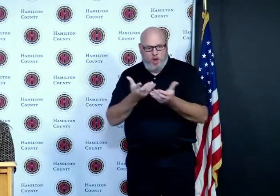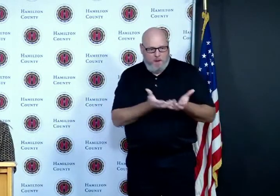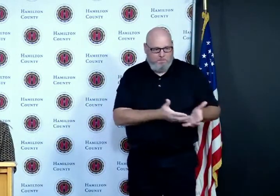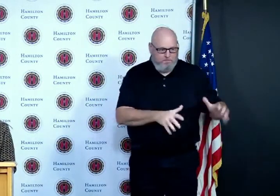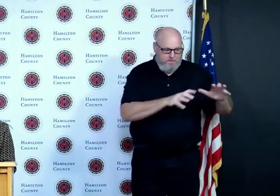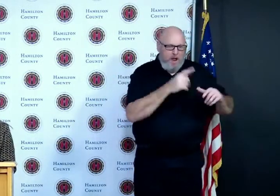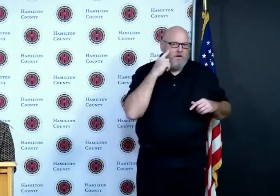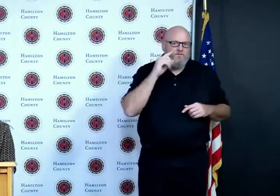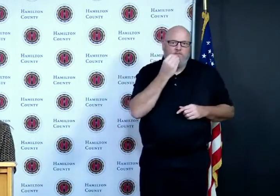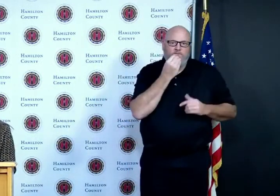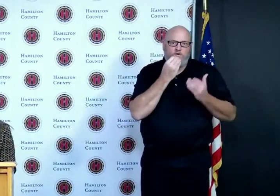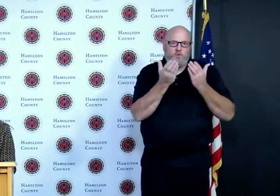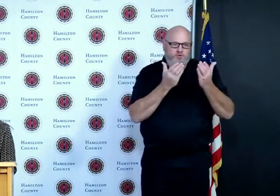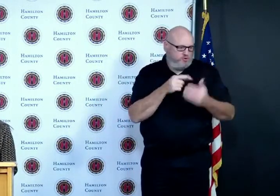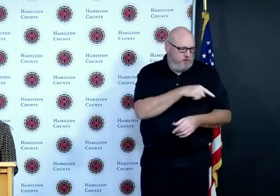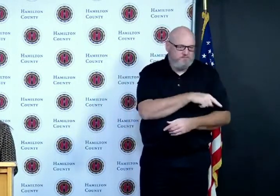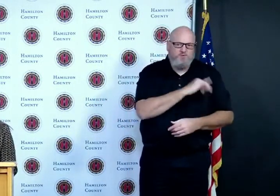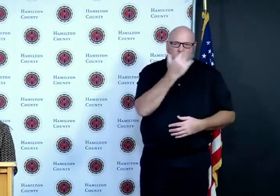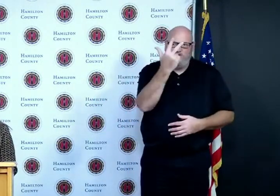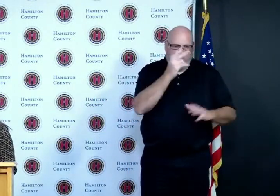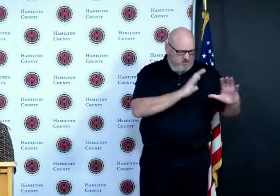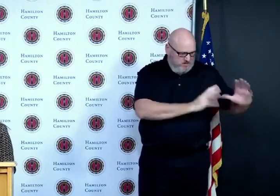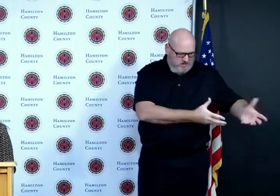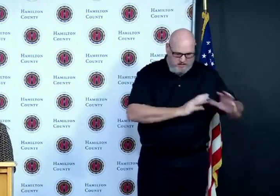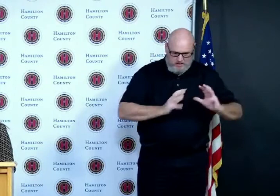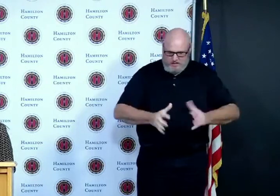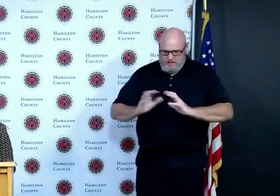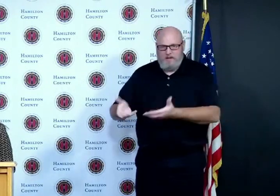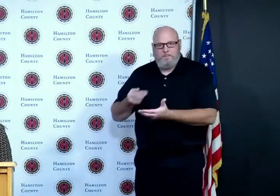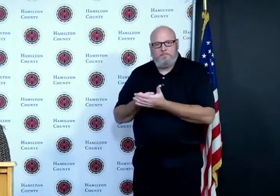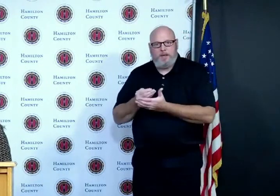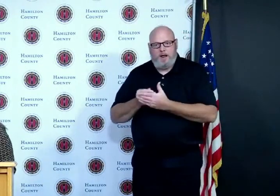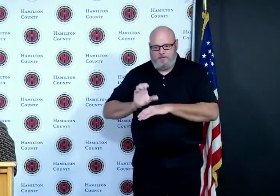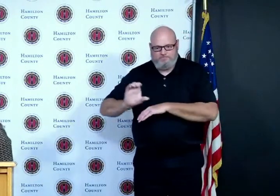and turn it over to Vice President Alicia Reece for an update on the Task Force